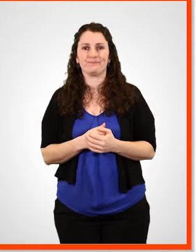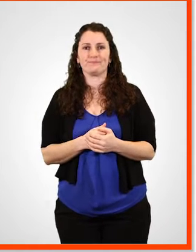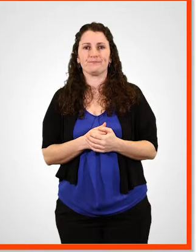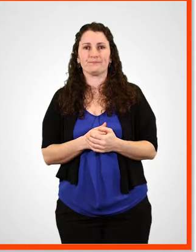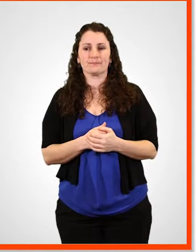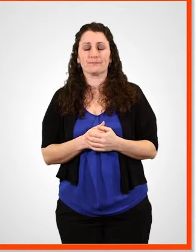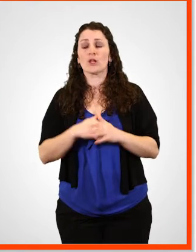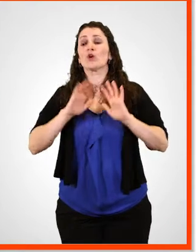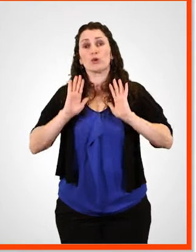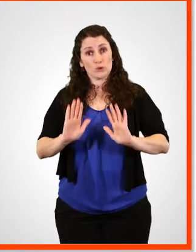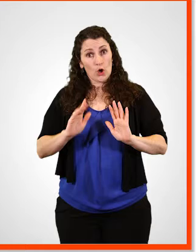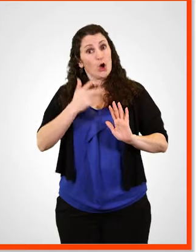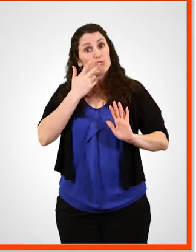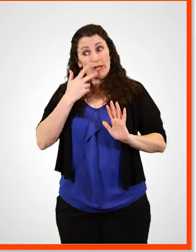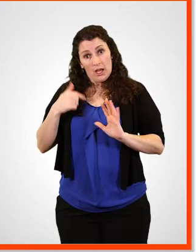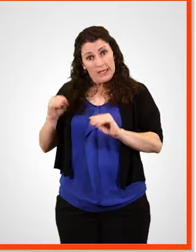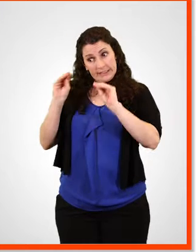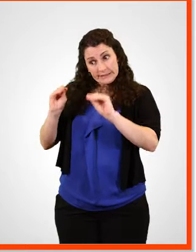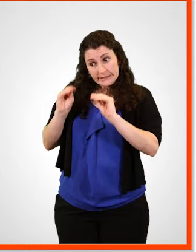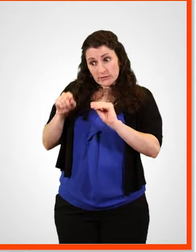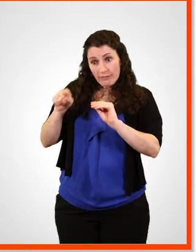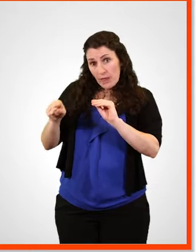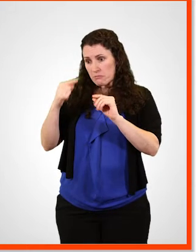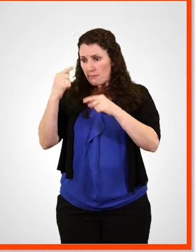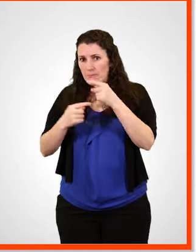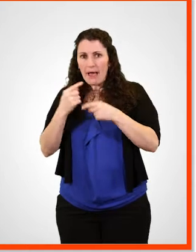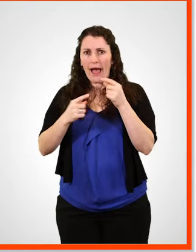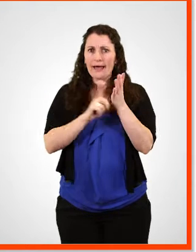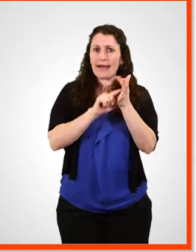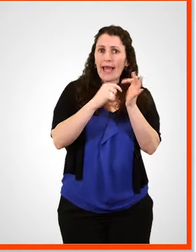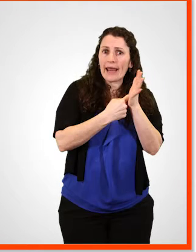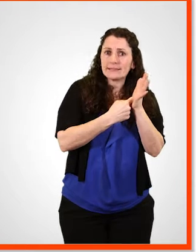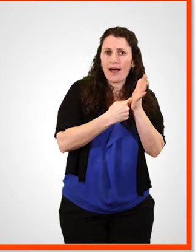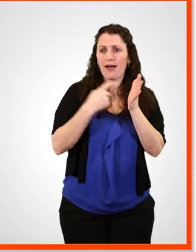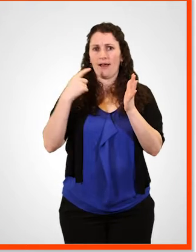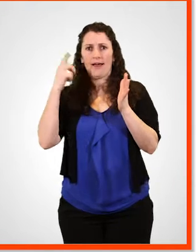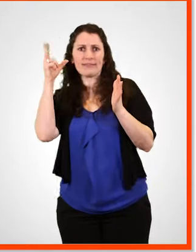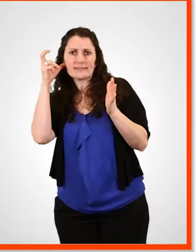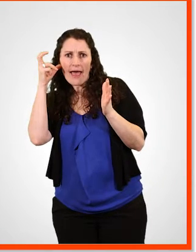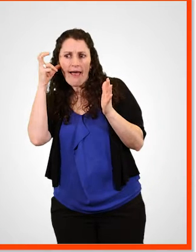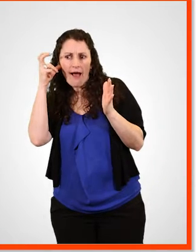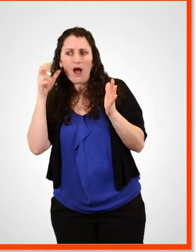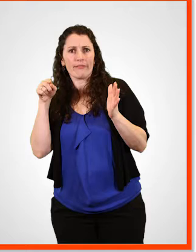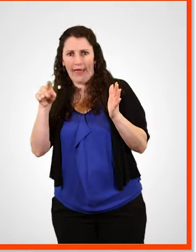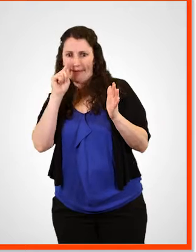and they've developed some automaticity with recognising letters and immediately being able to say the sounds,